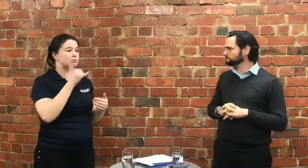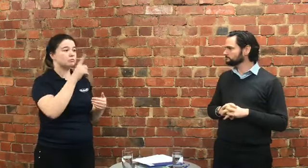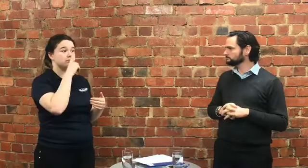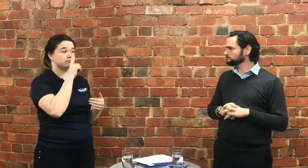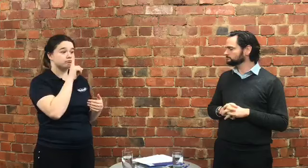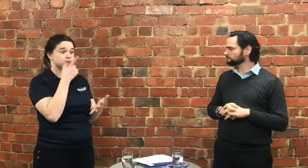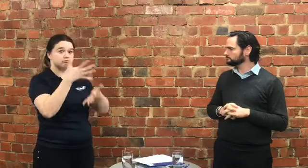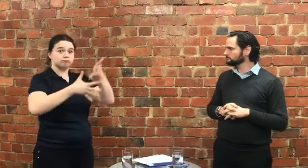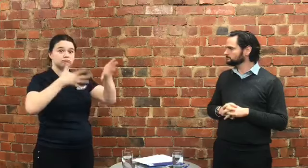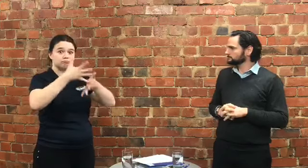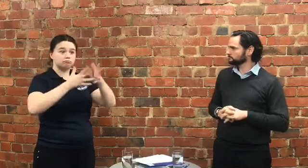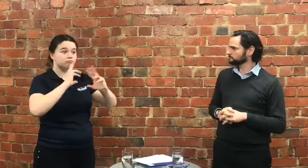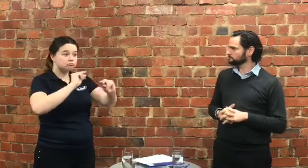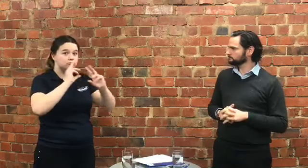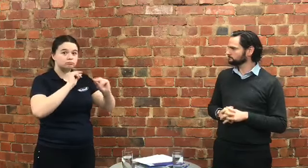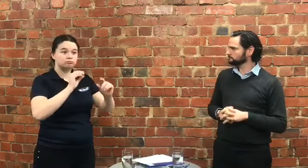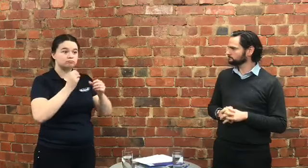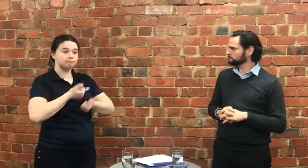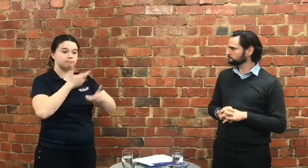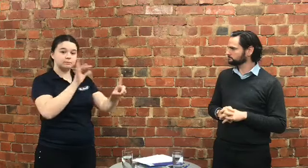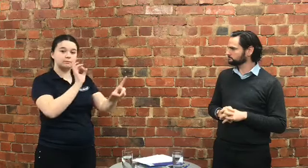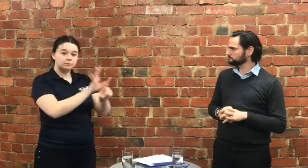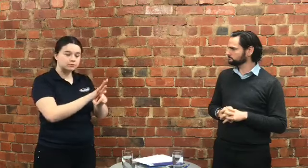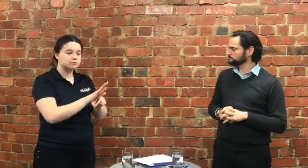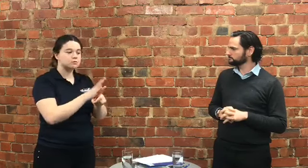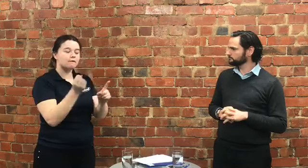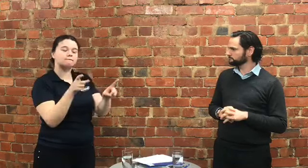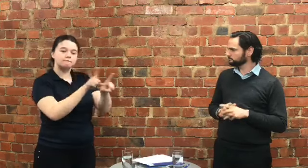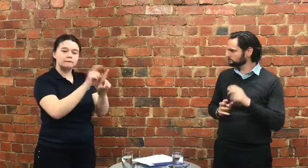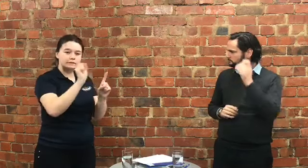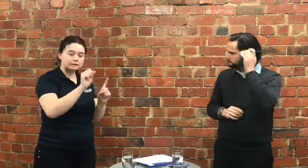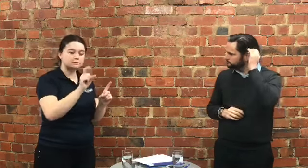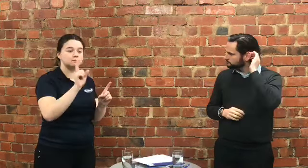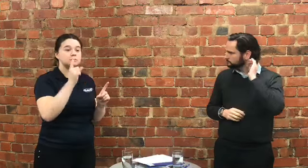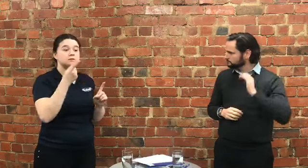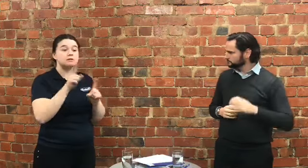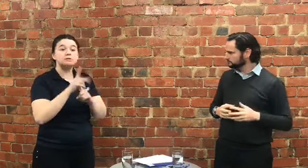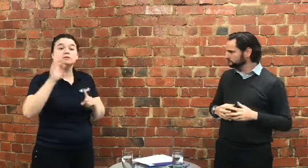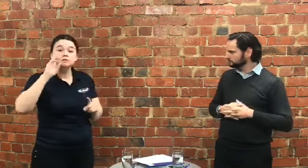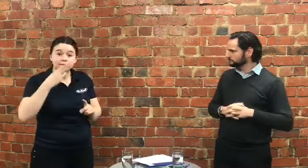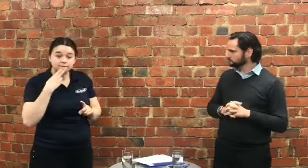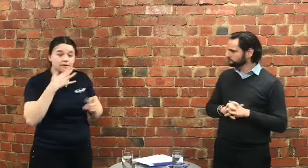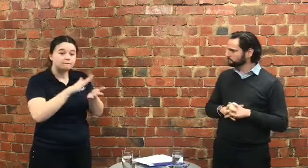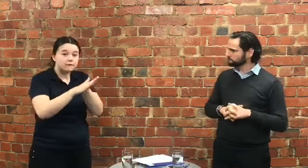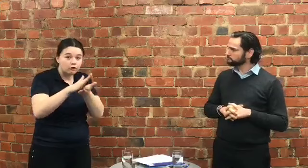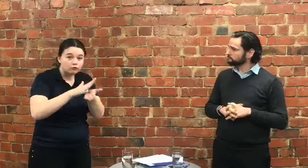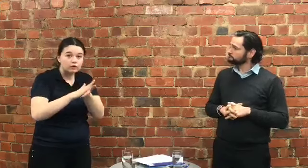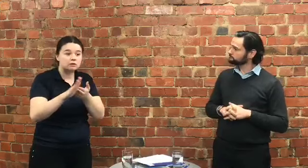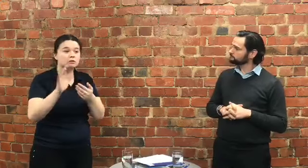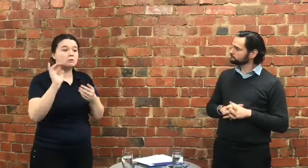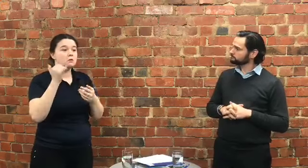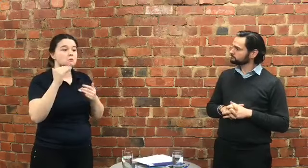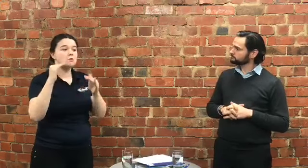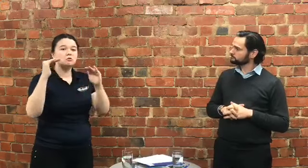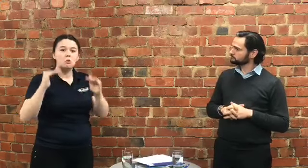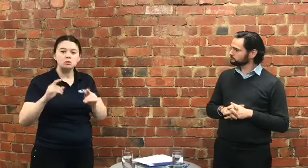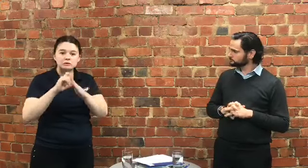And, as Adam said before, people that will be applying for an NDIS plan are quite diverse